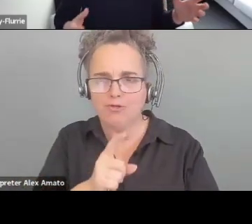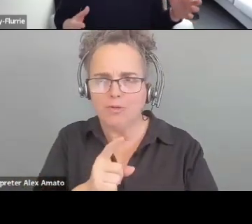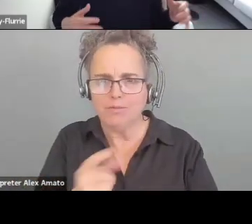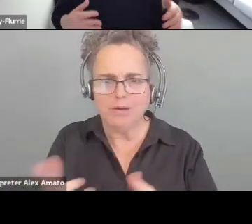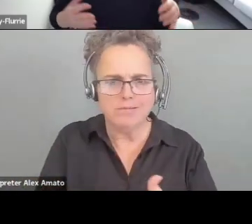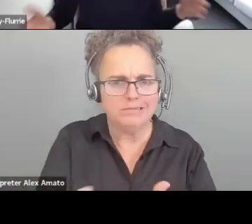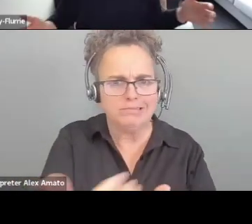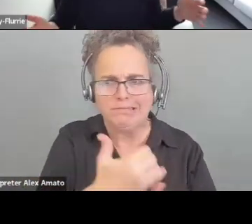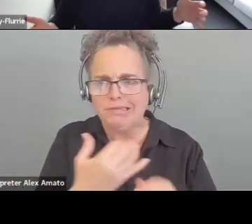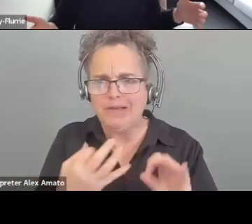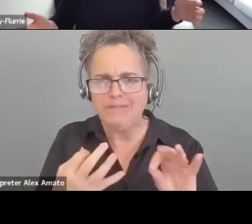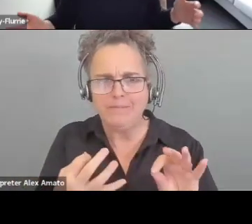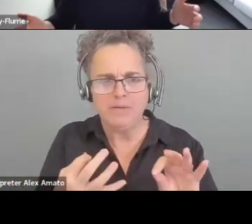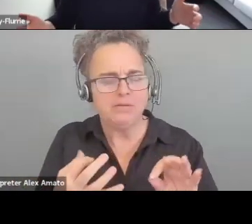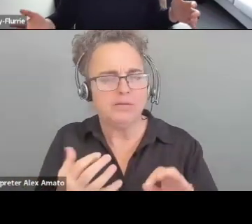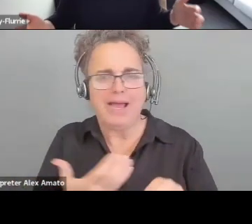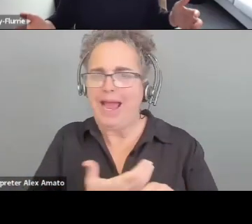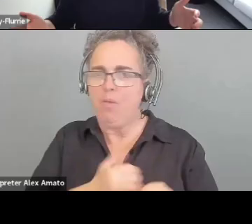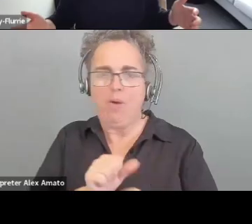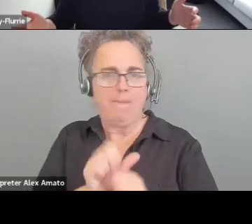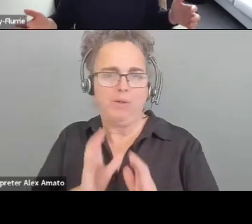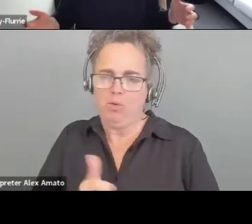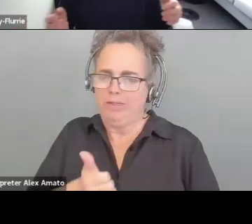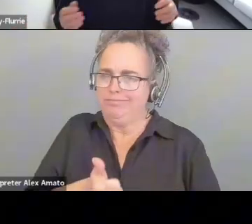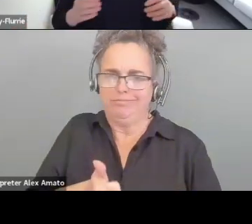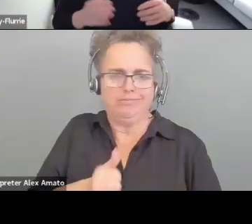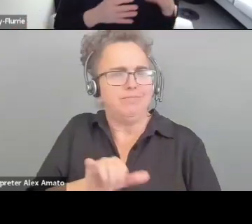Our employees will never represent everyone on the globe.